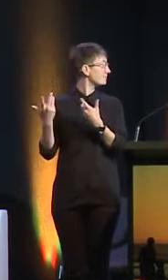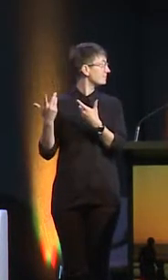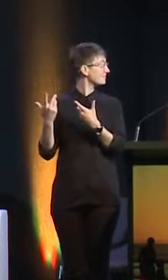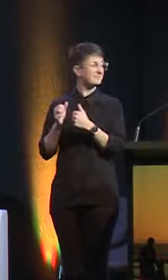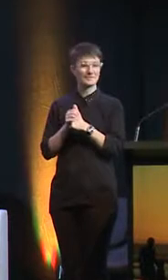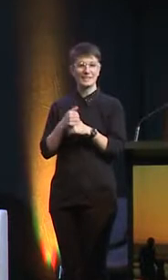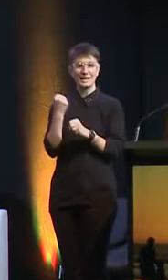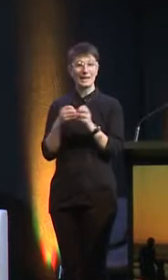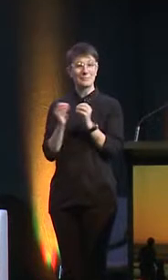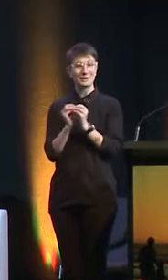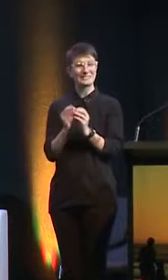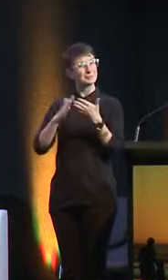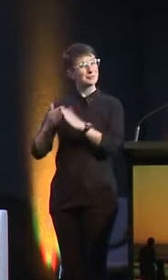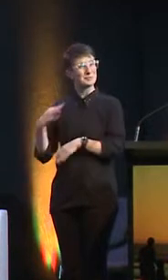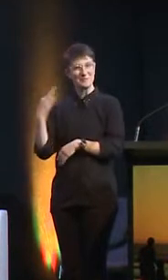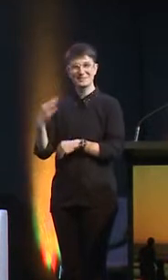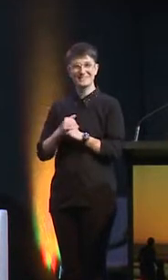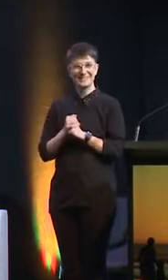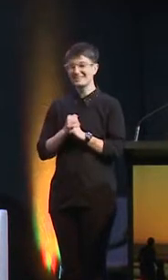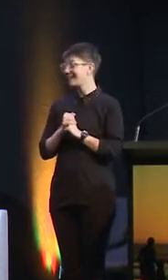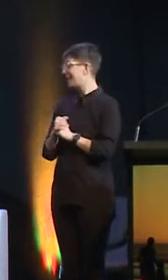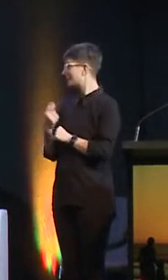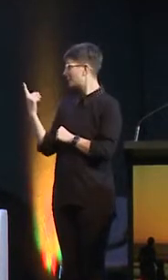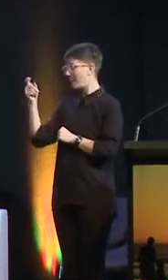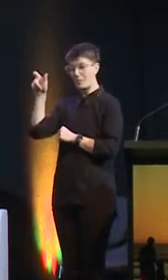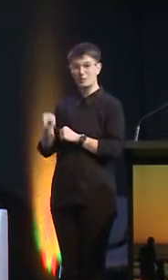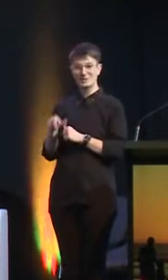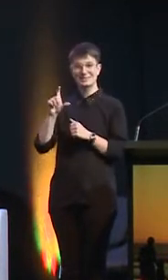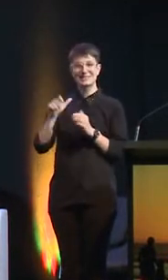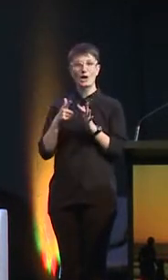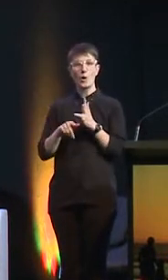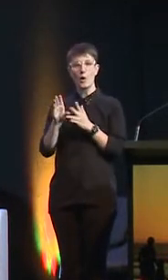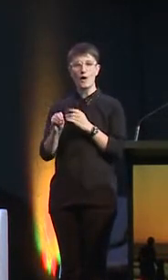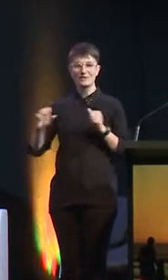and Wharehoka Wano who's the CEO of Taranaki Iwi.